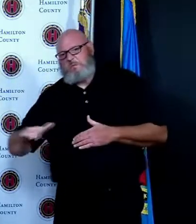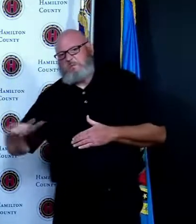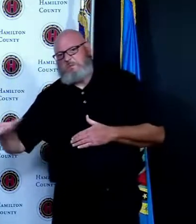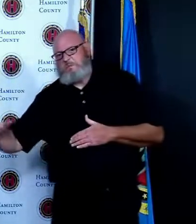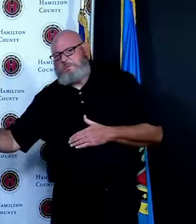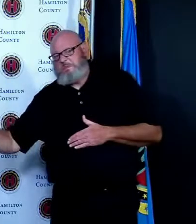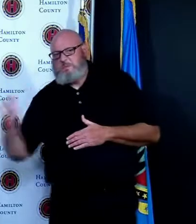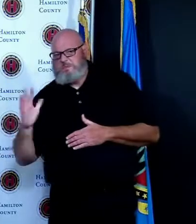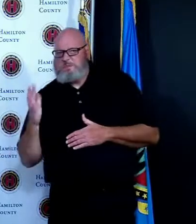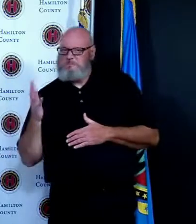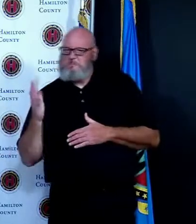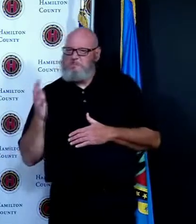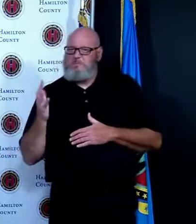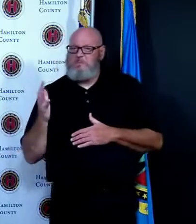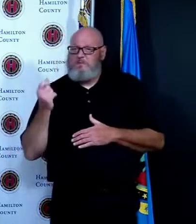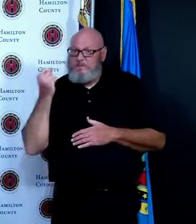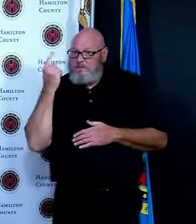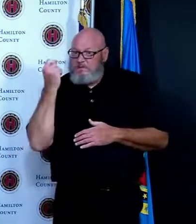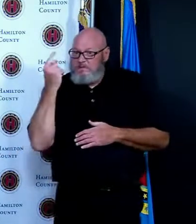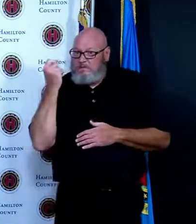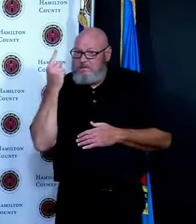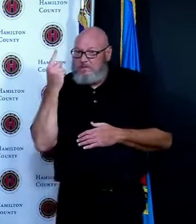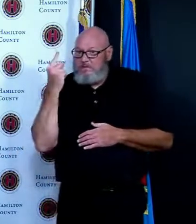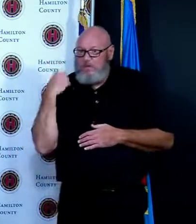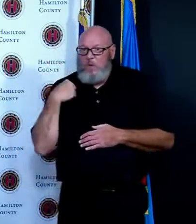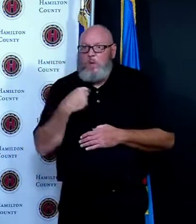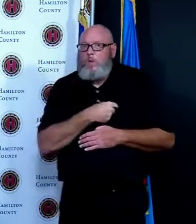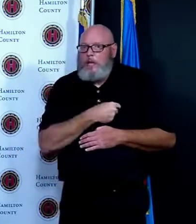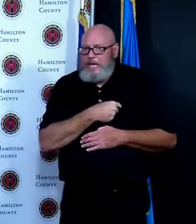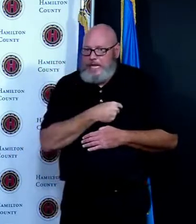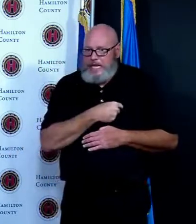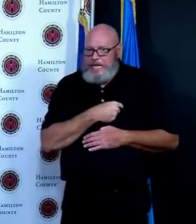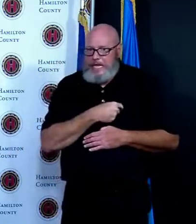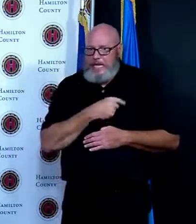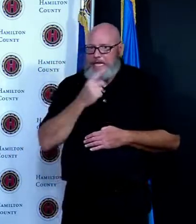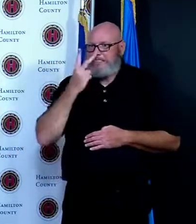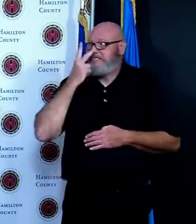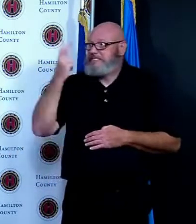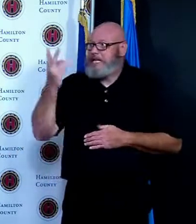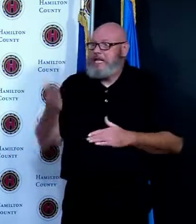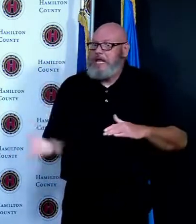we see cases increase we know deaths and hospitalizations will eventually increase